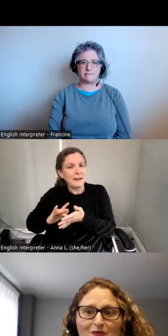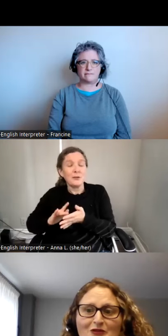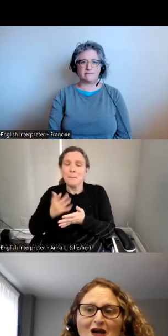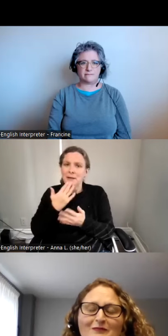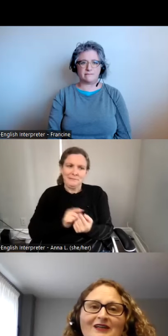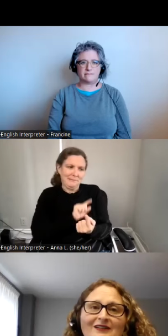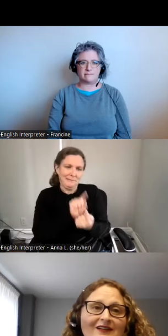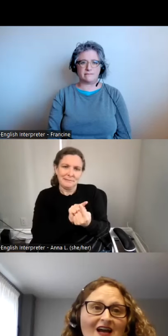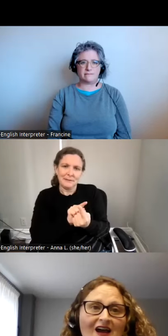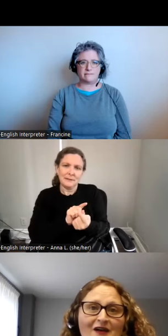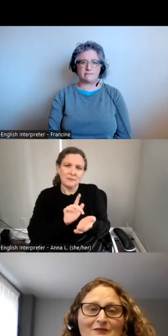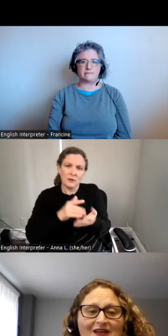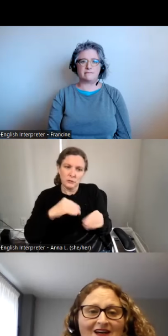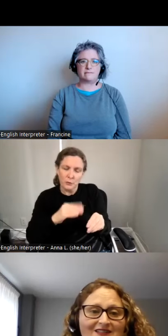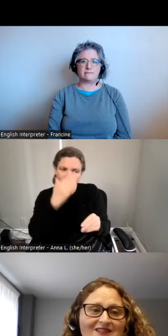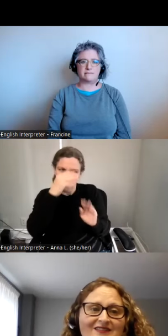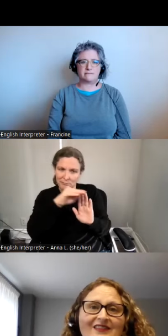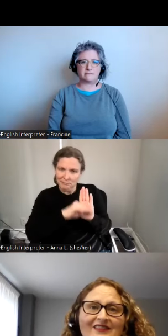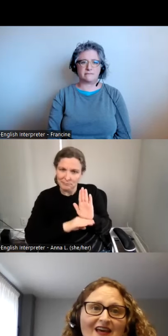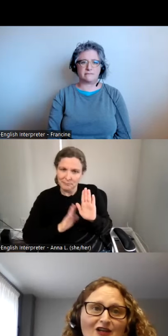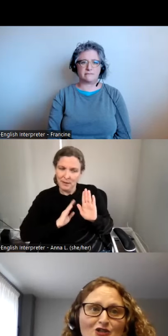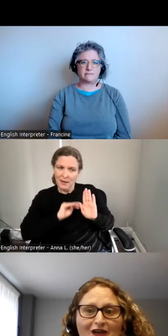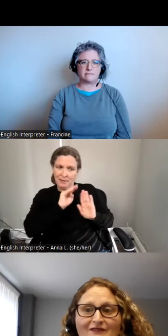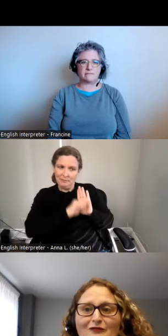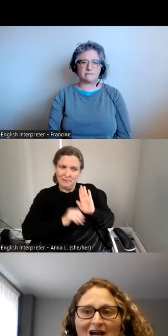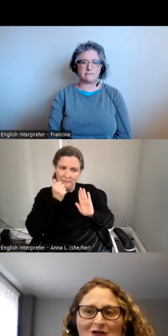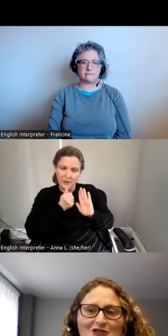pill that you take and there are a lot of medication